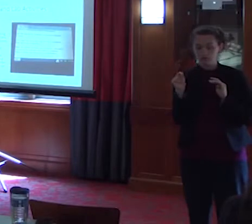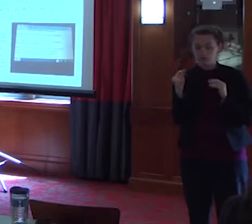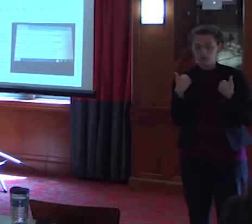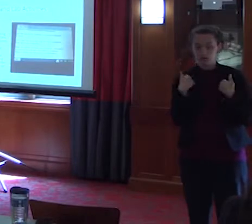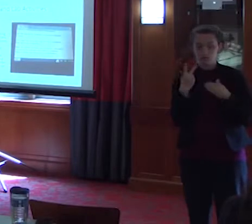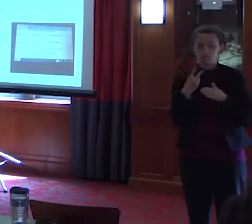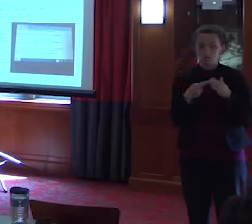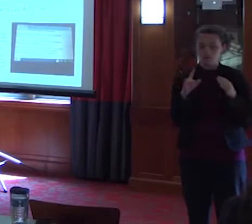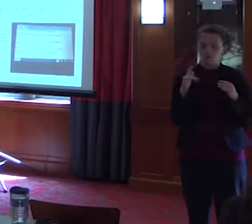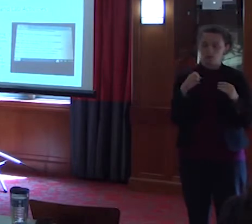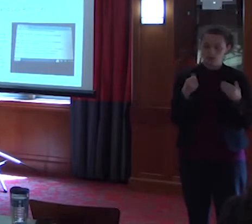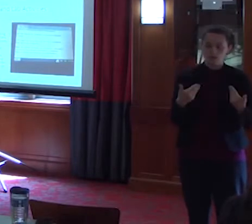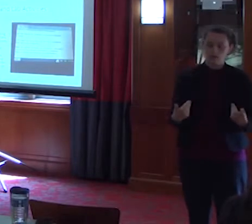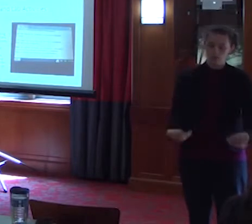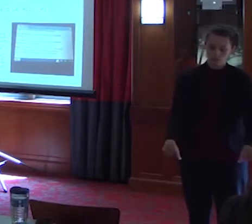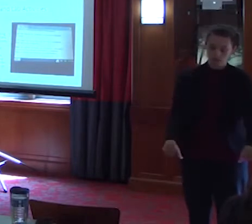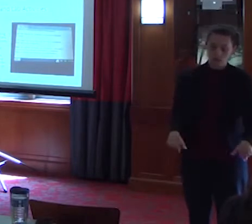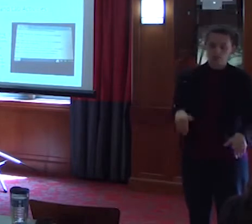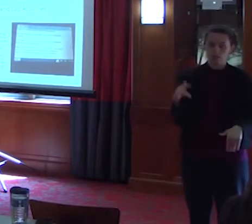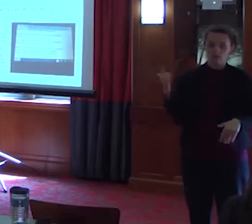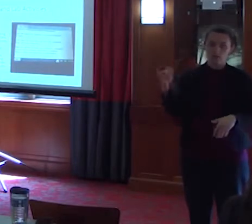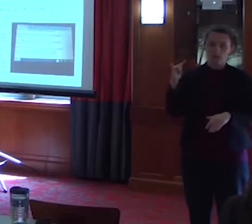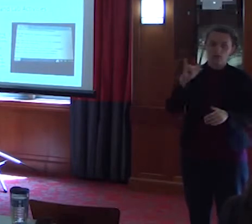And go through. [LabQuest] Potassium, K, potassium. Name, Potassium.